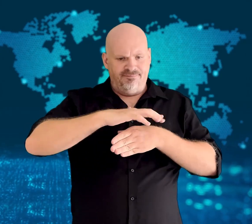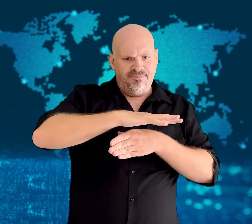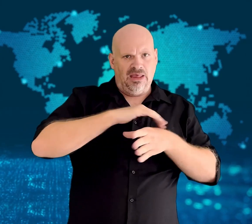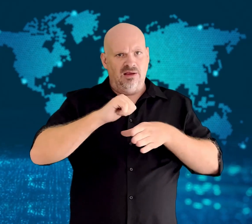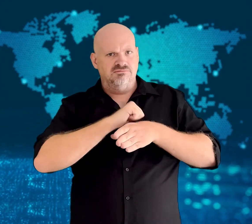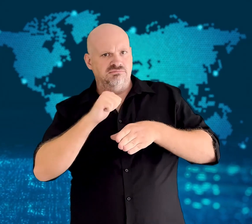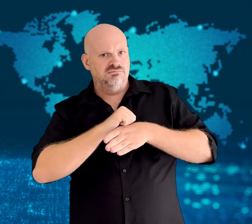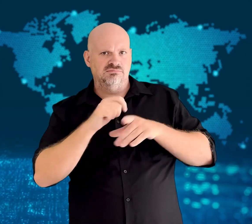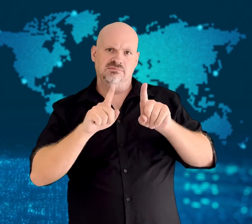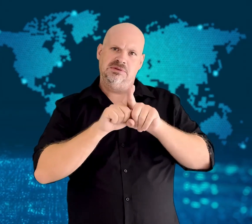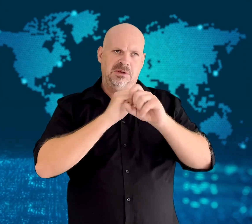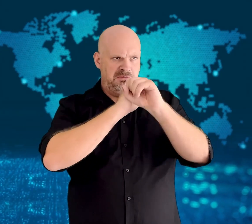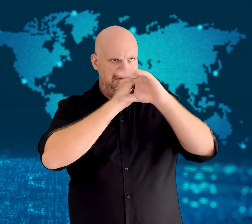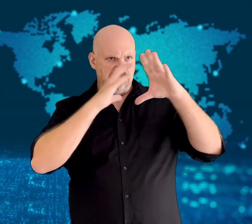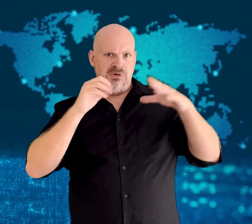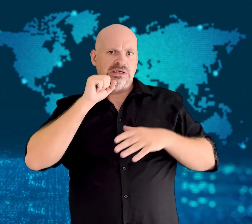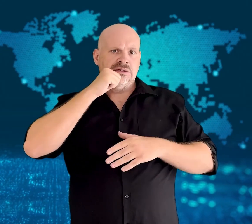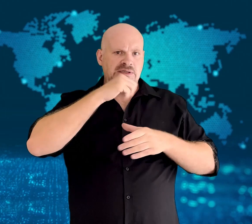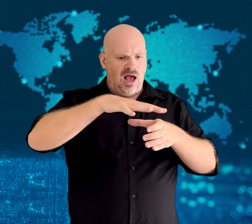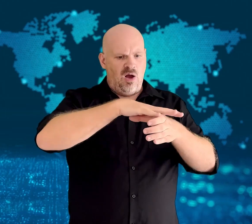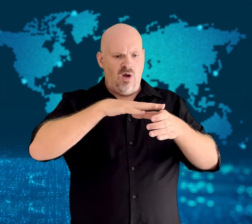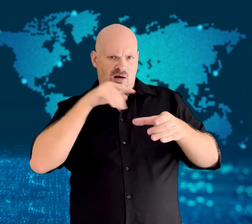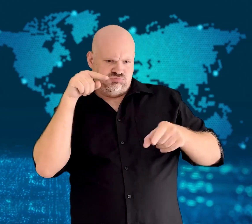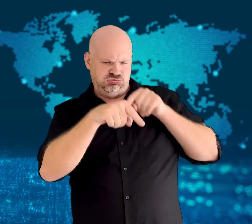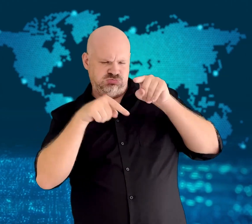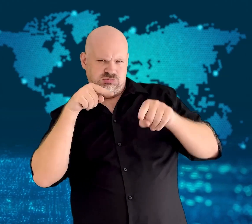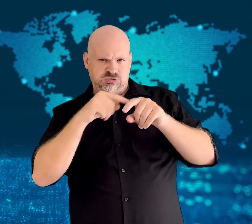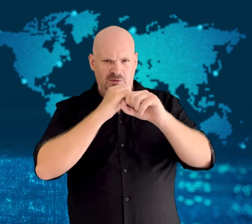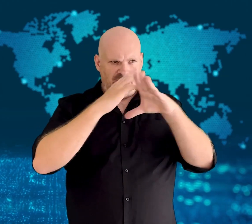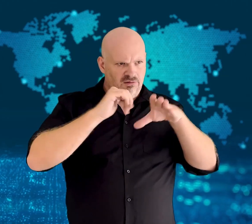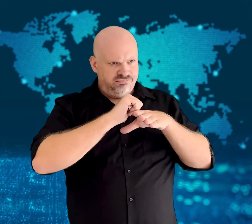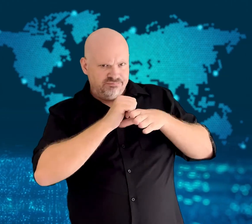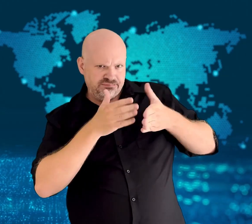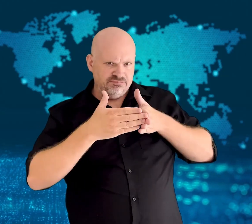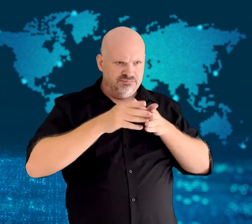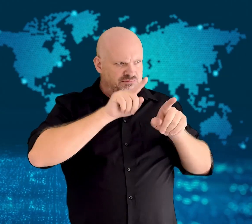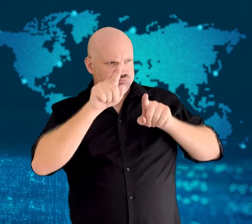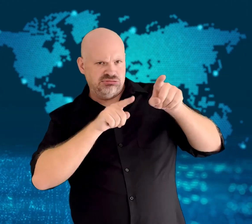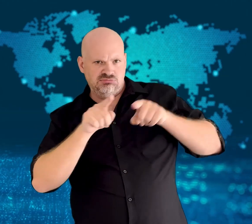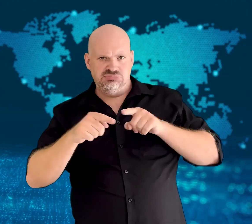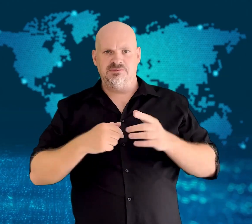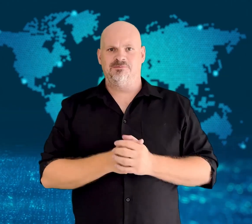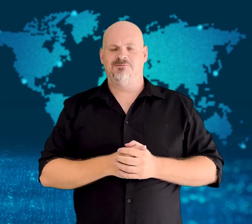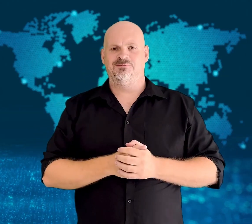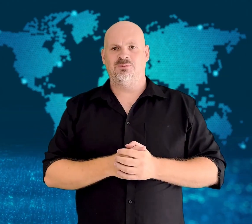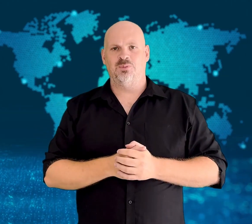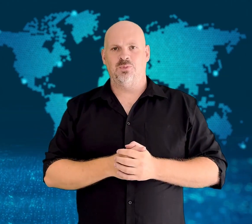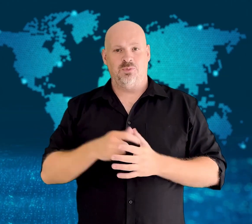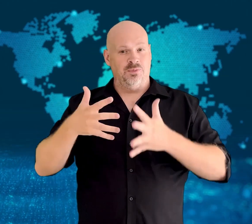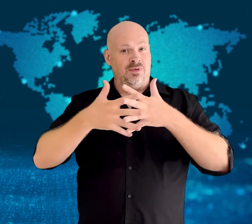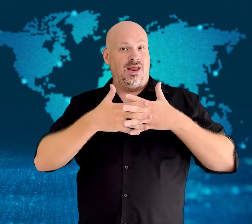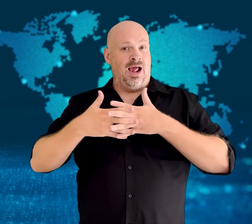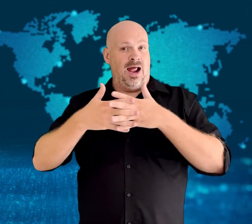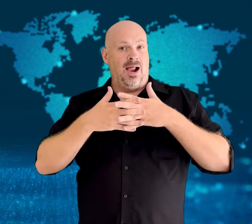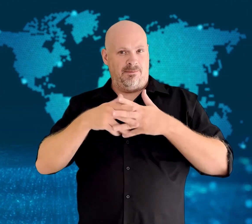Following a visit to Taiwan by US House Speaker, Nancy Pelosi,